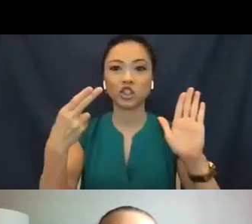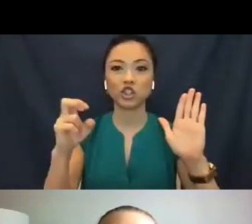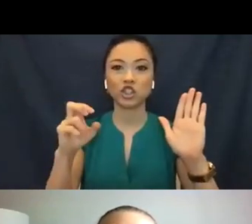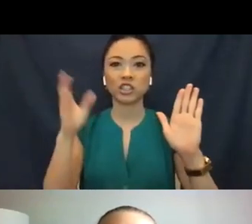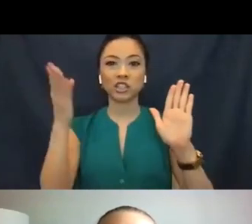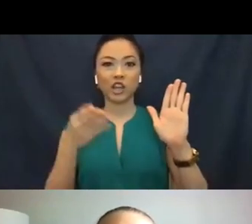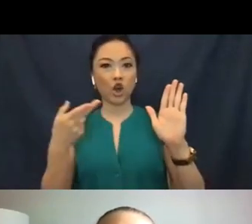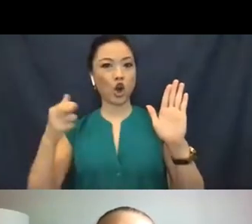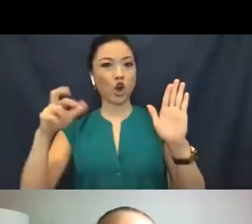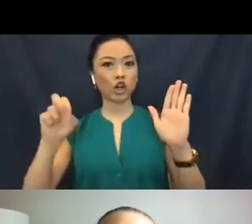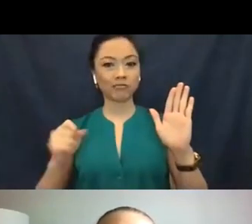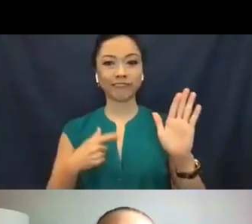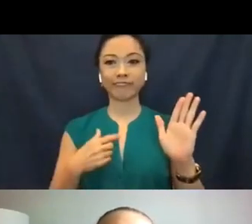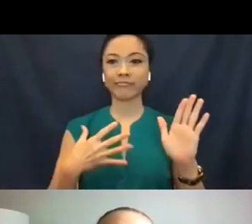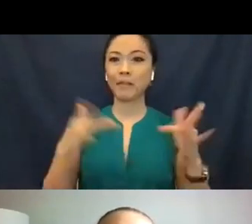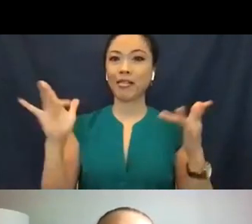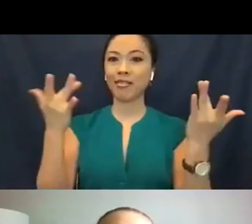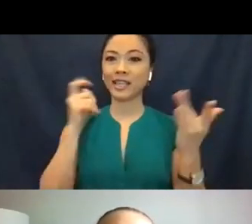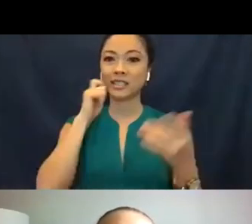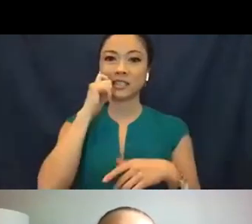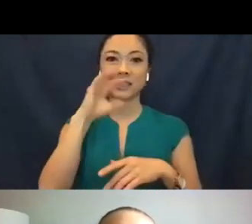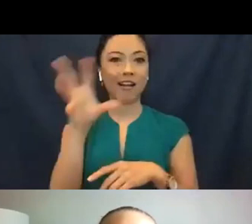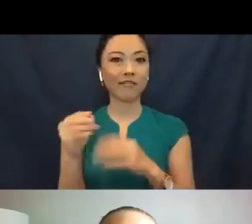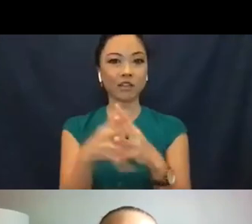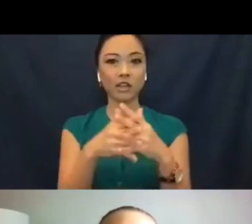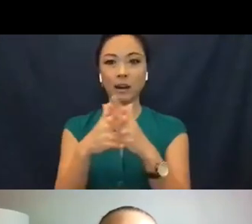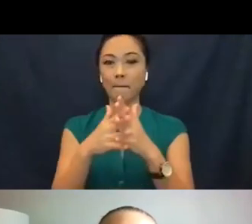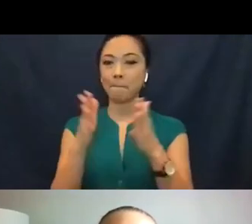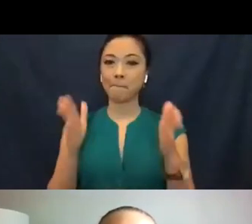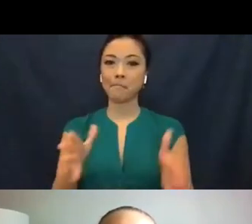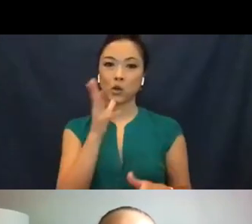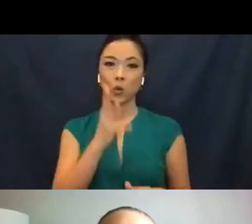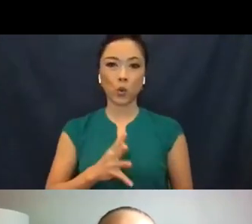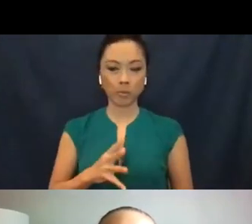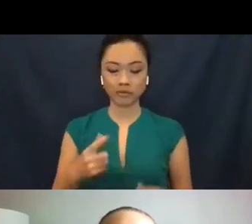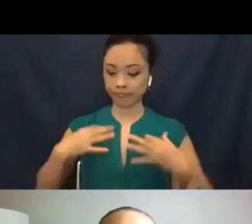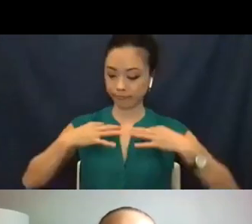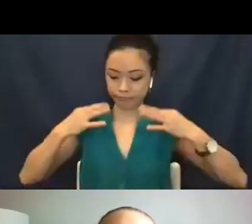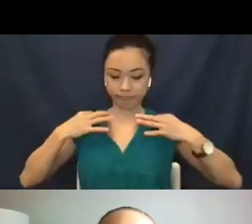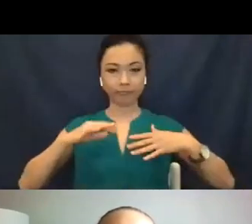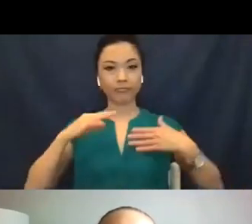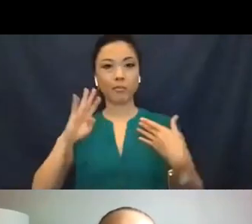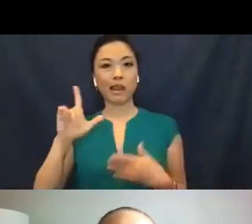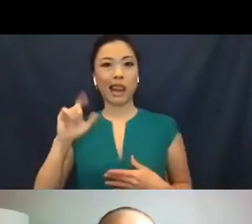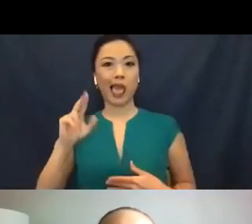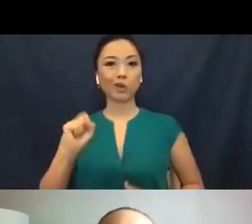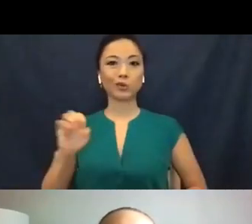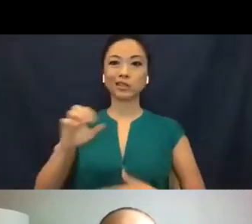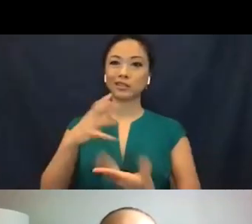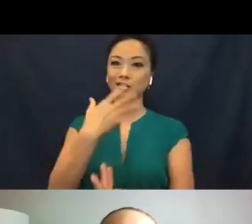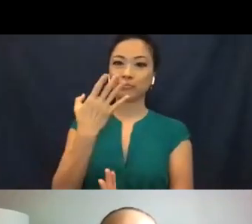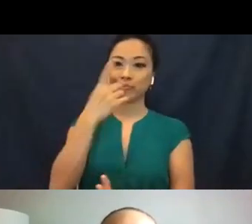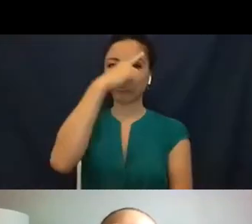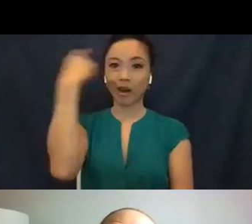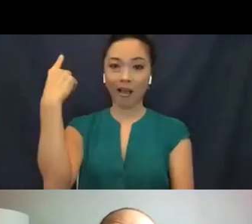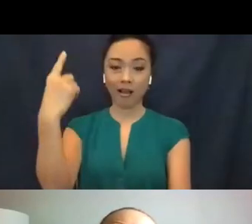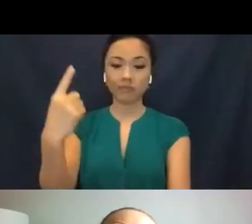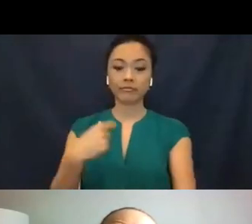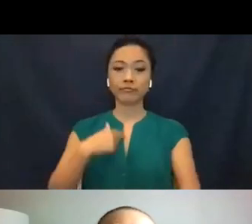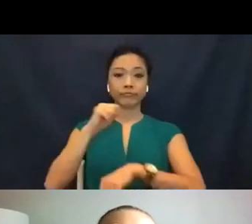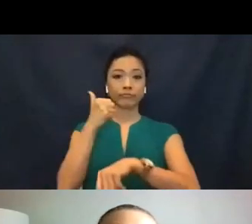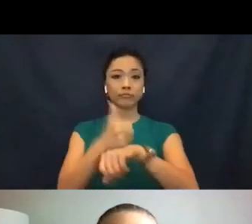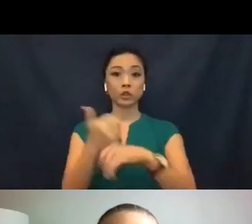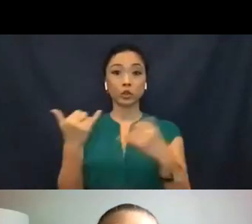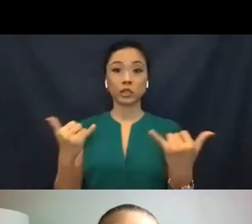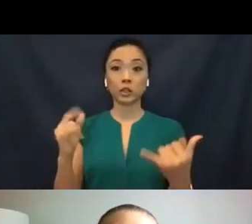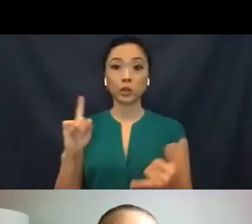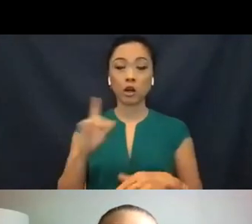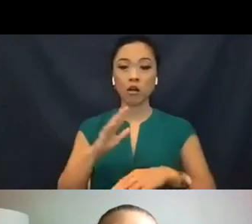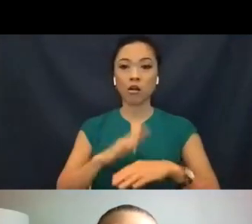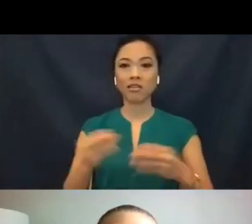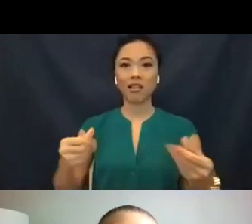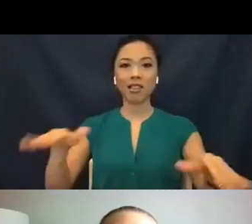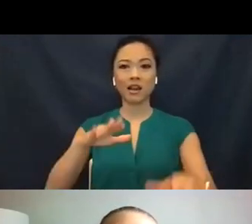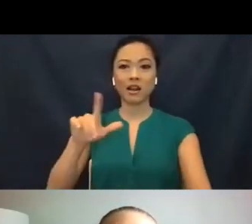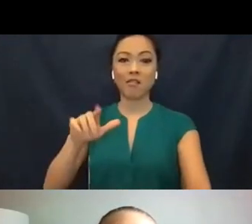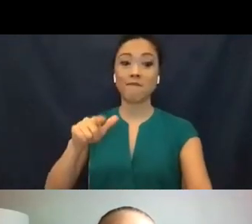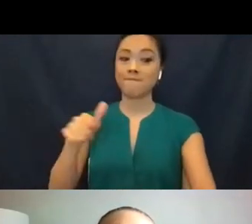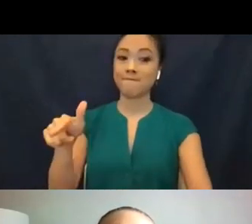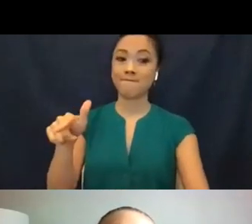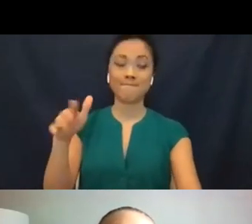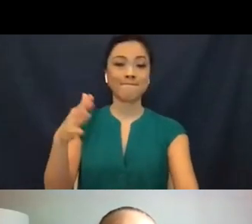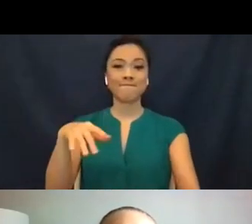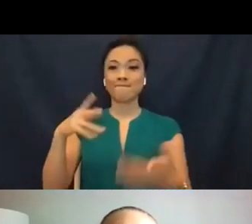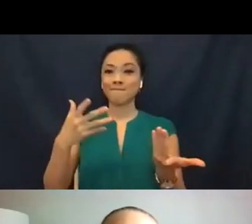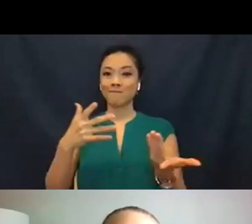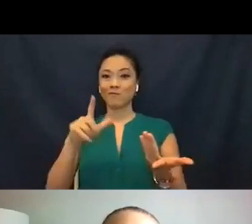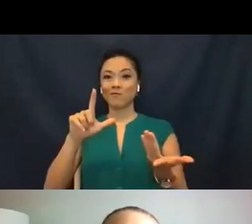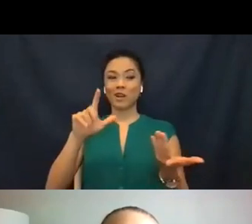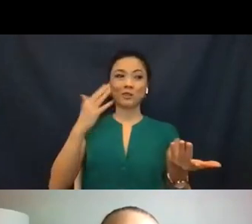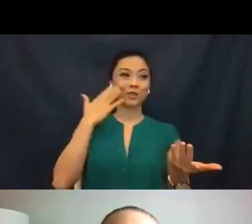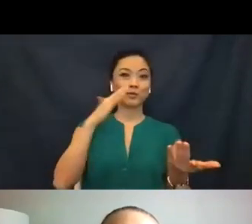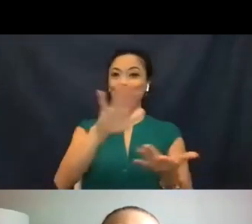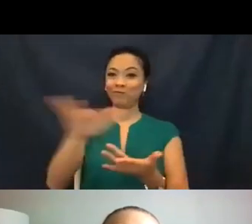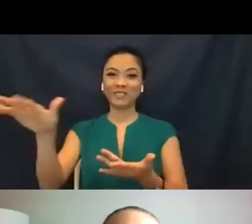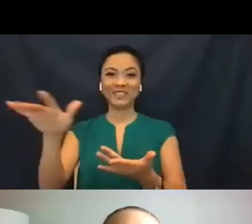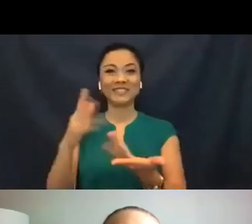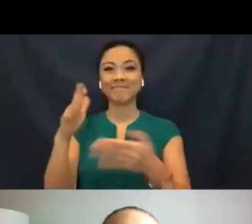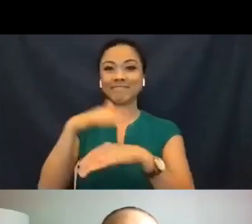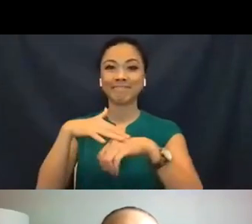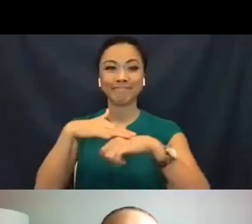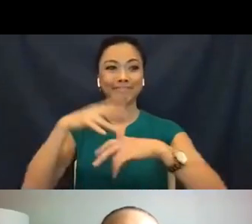woman. I'm wearing a black blouse situated today on the land of the Potawatomi people here in Michigan. I'm sitting on a gray couch.